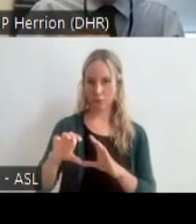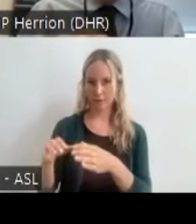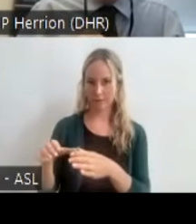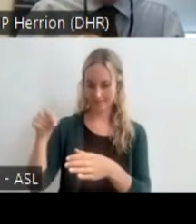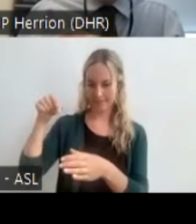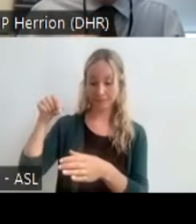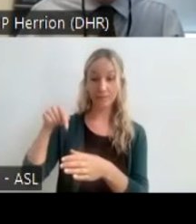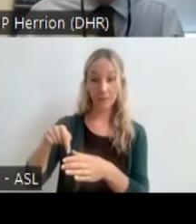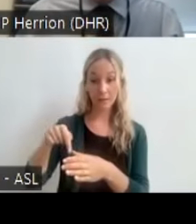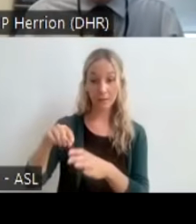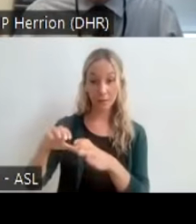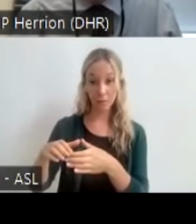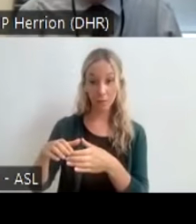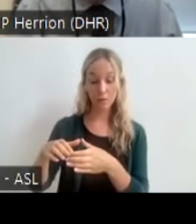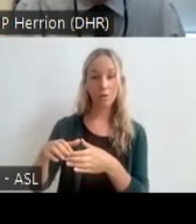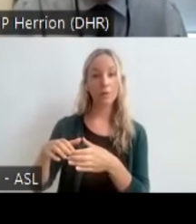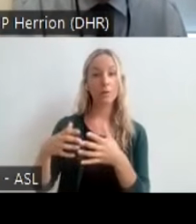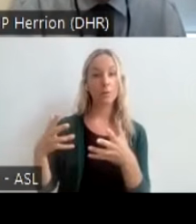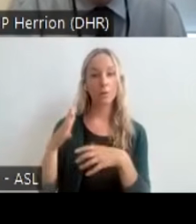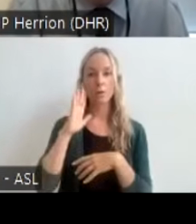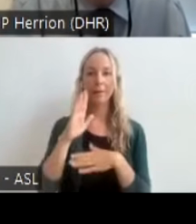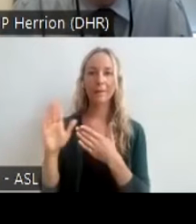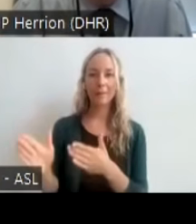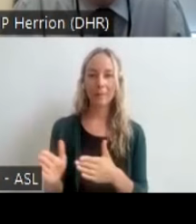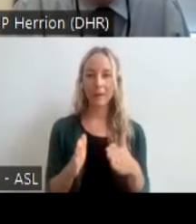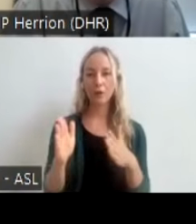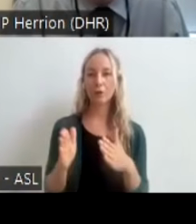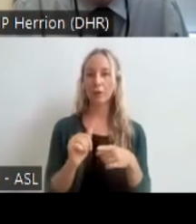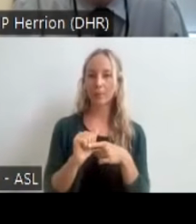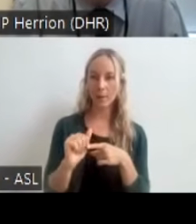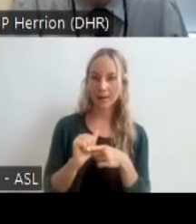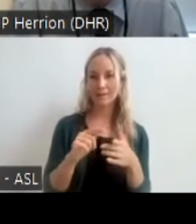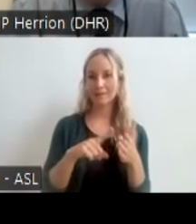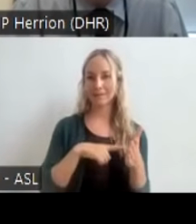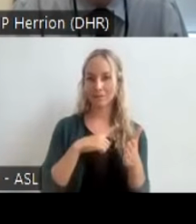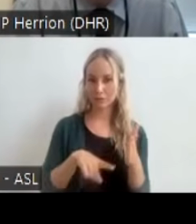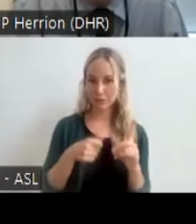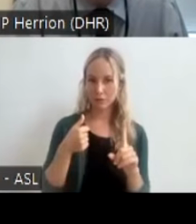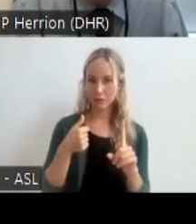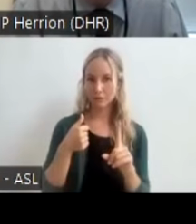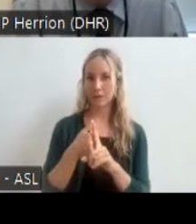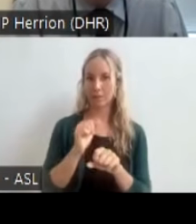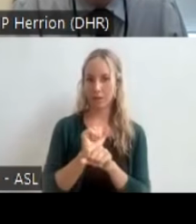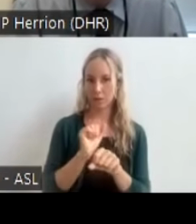around patterns and practice of discrimination, So what we had done is we just chose a couple different